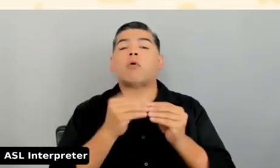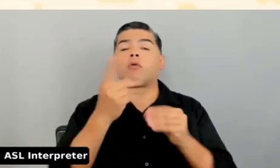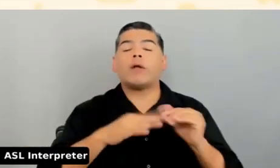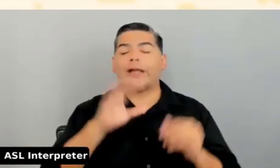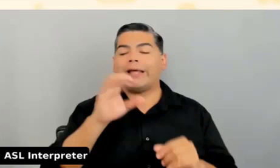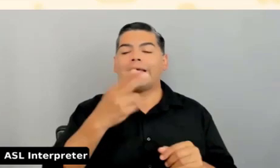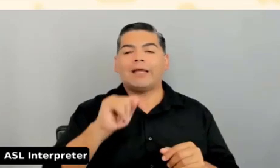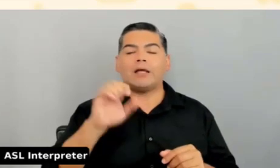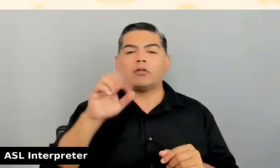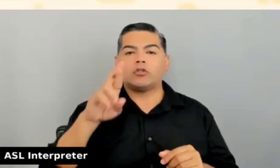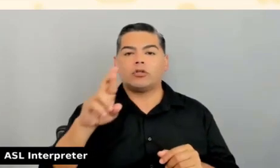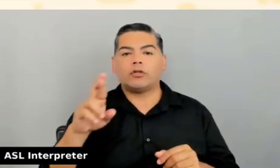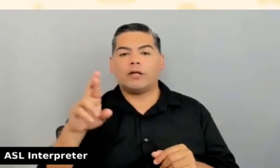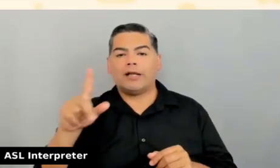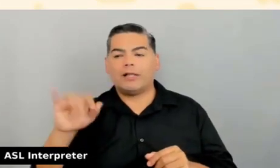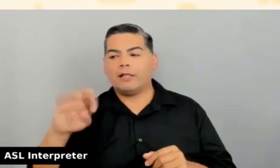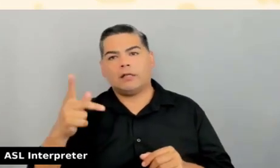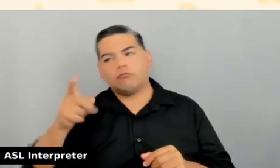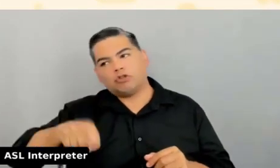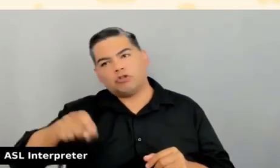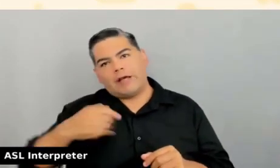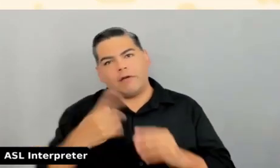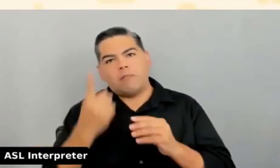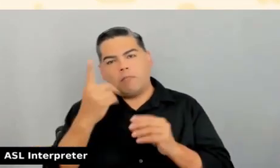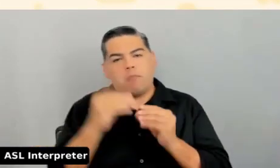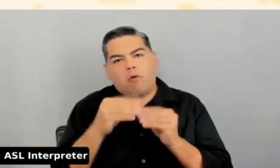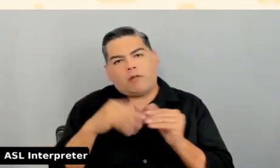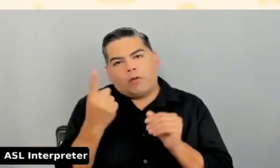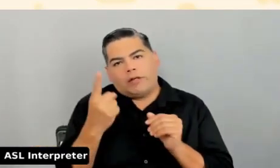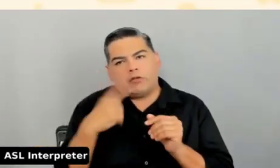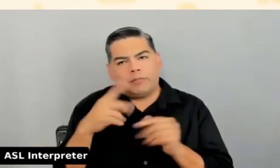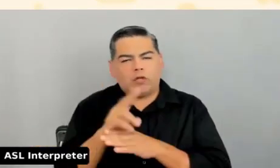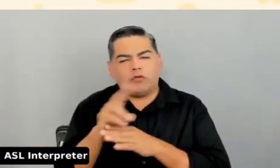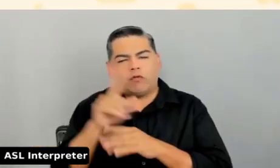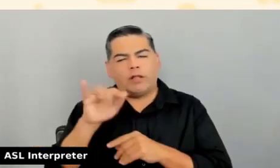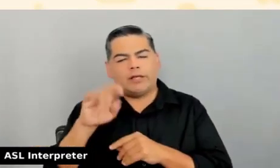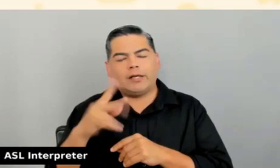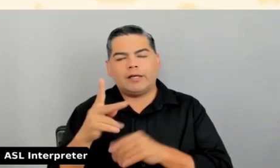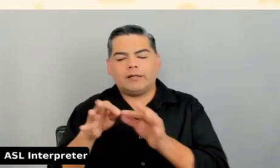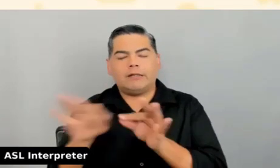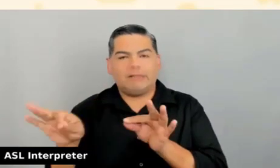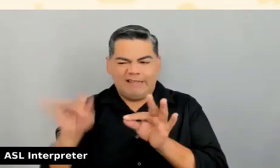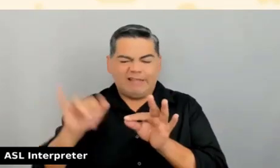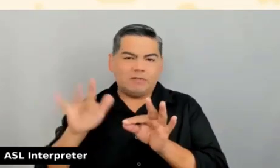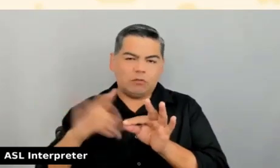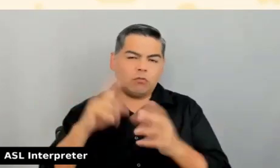and links should have more than one character in them to be a useful link, then it's going to meet that automatically.